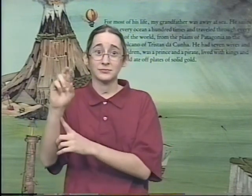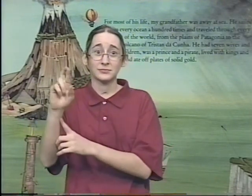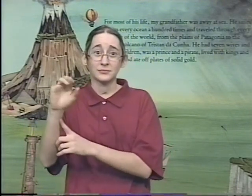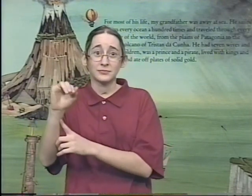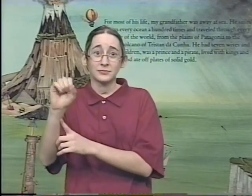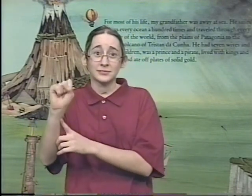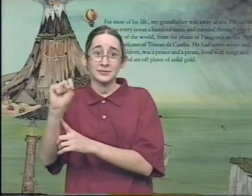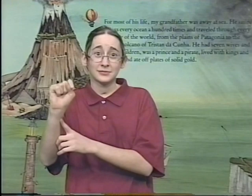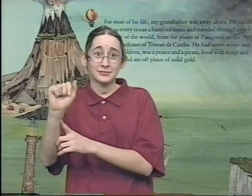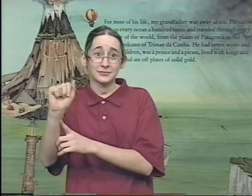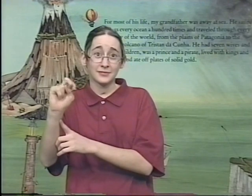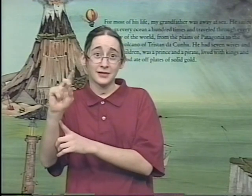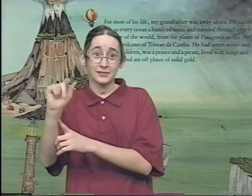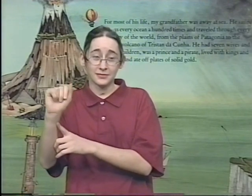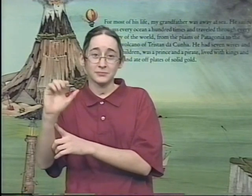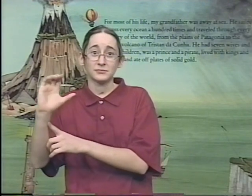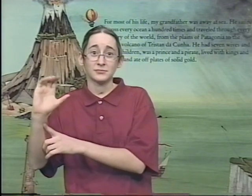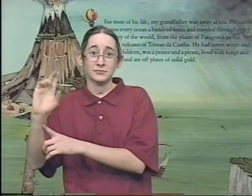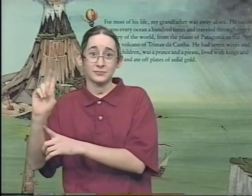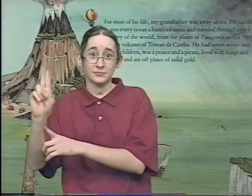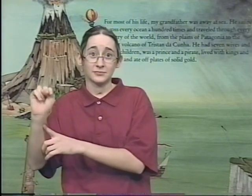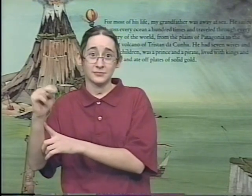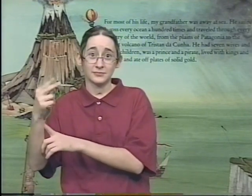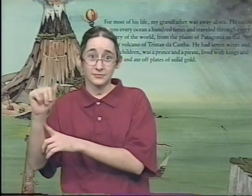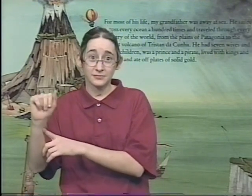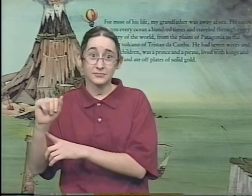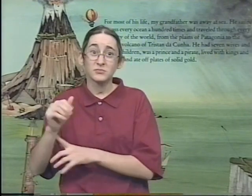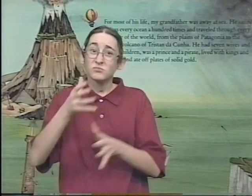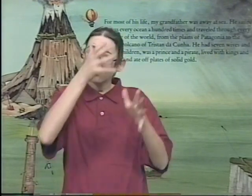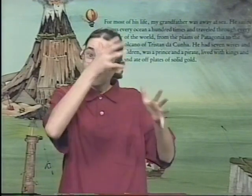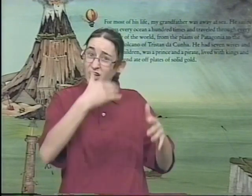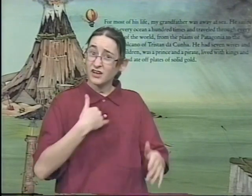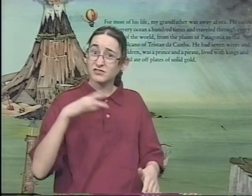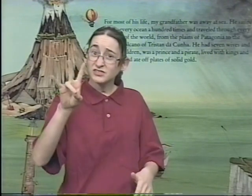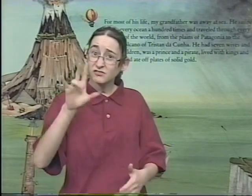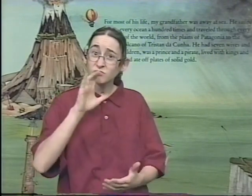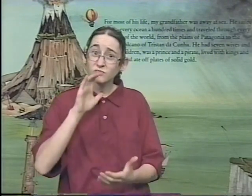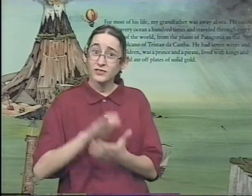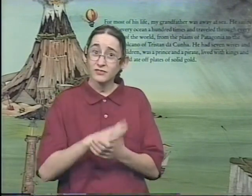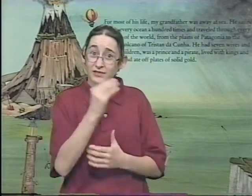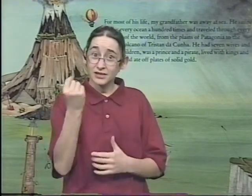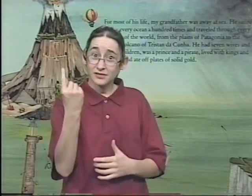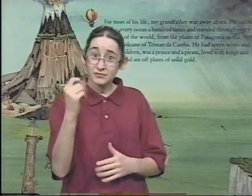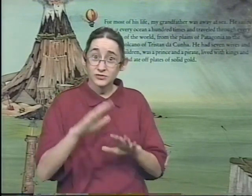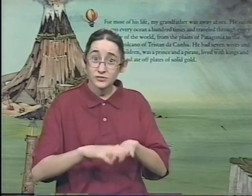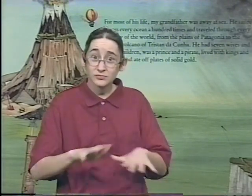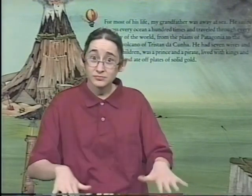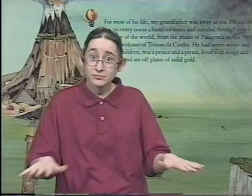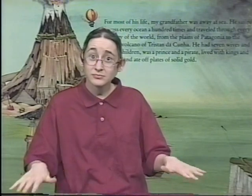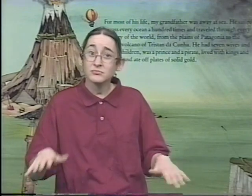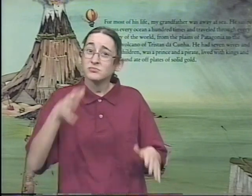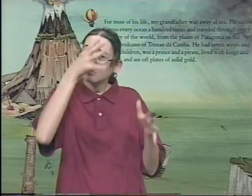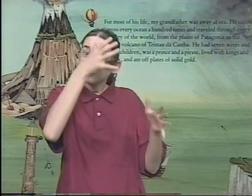of Tristan da Cunha. He had seven wives and eleven children,